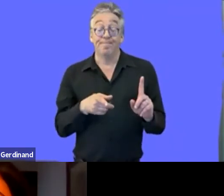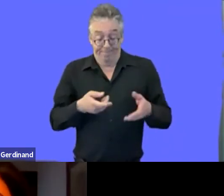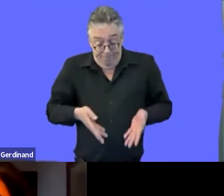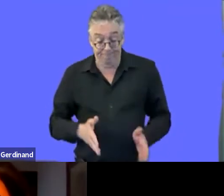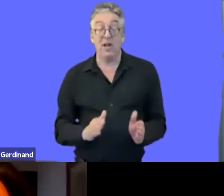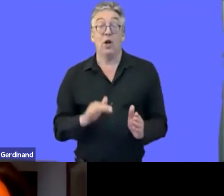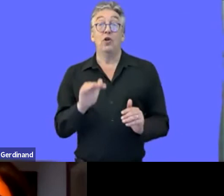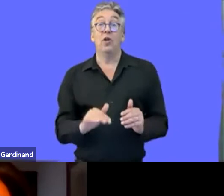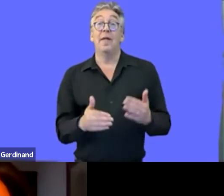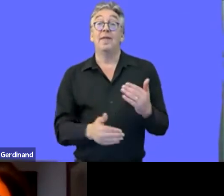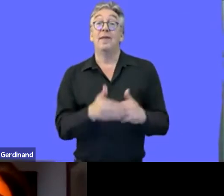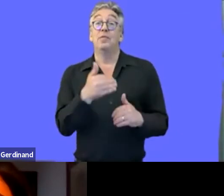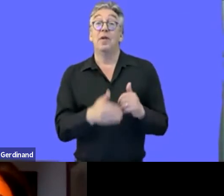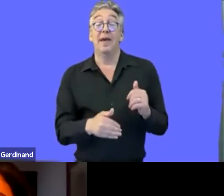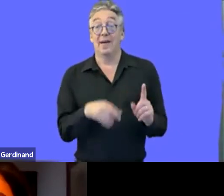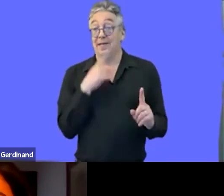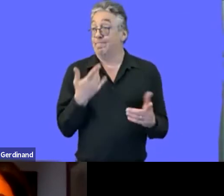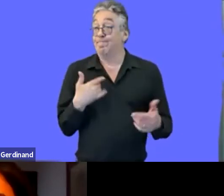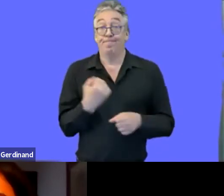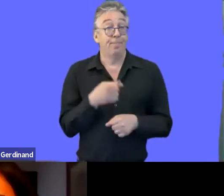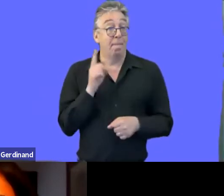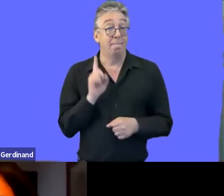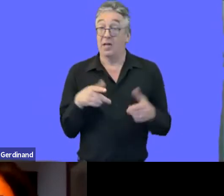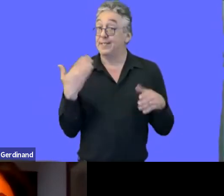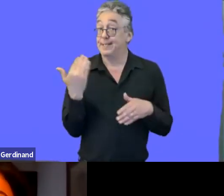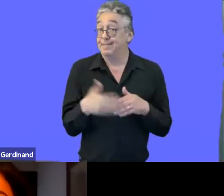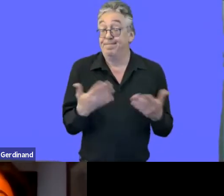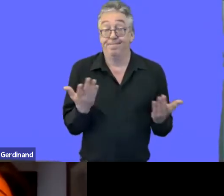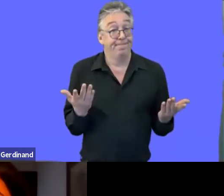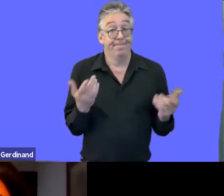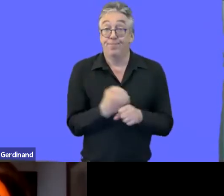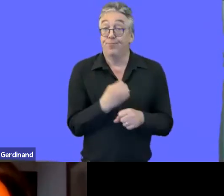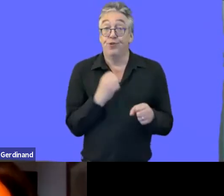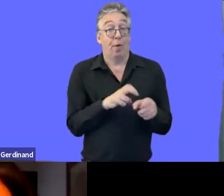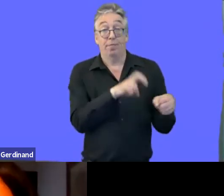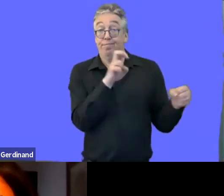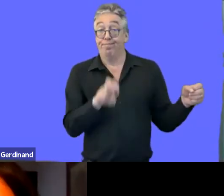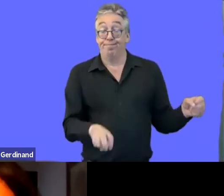as the only other option available to her was a state institution for care.